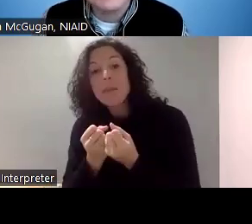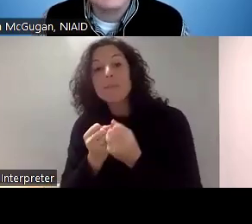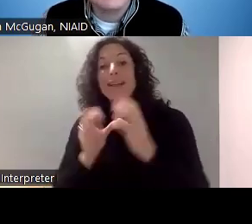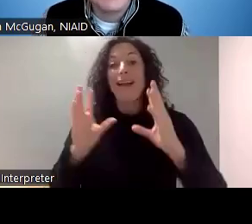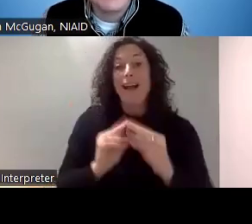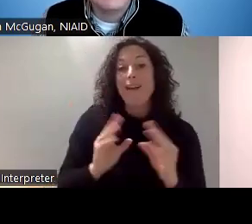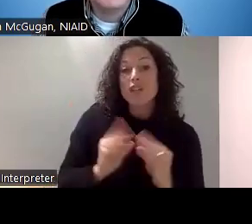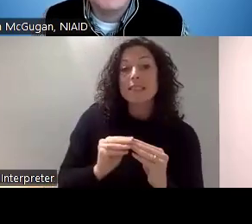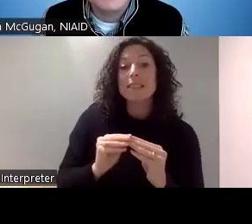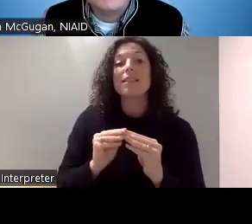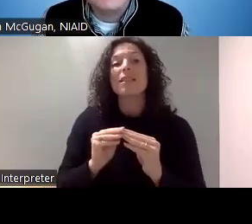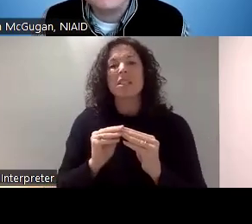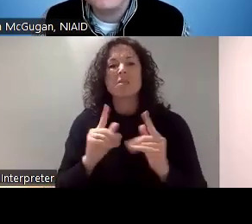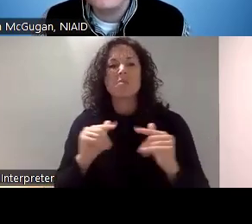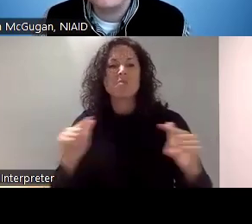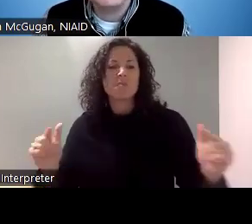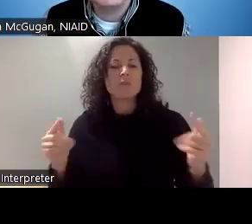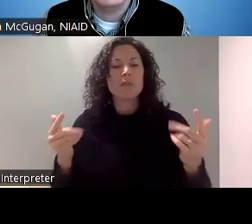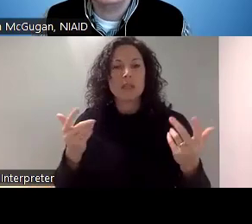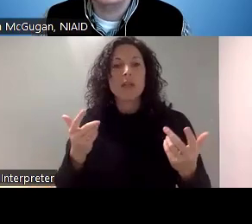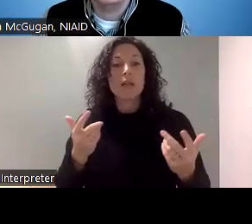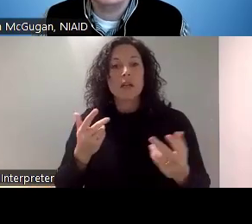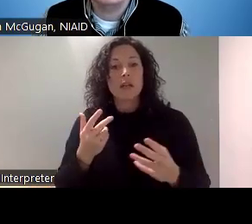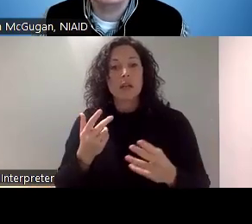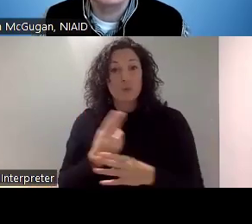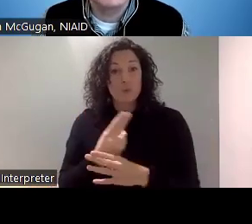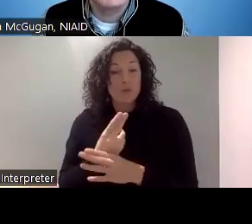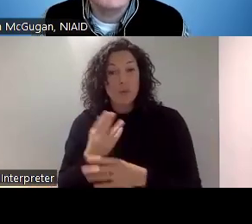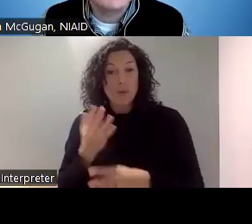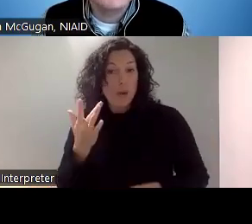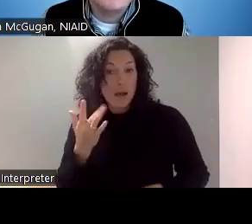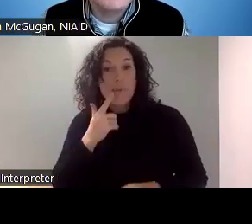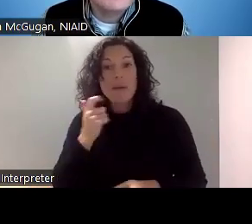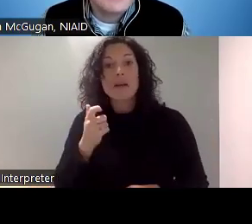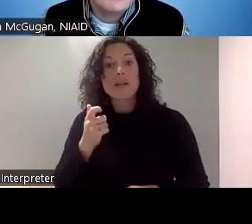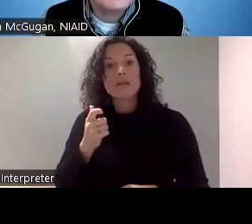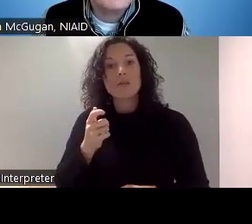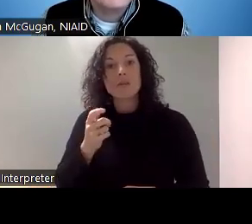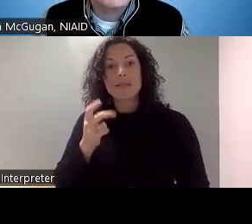Things like that. This is useful because you'll get to see them present their science.